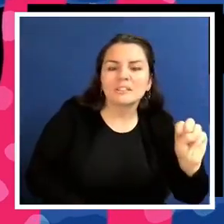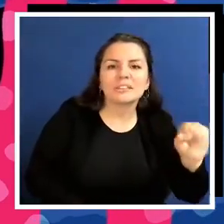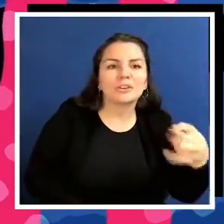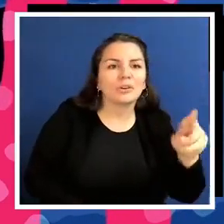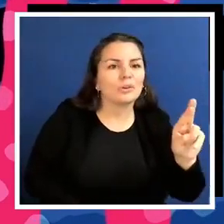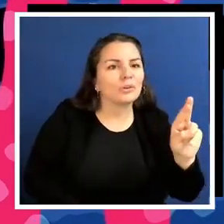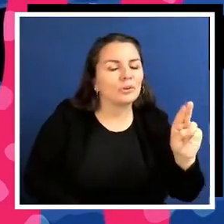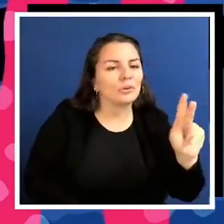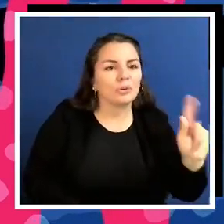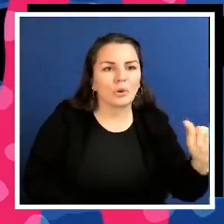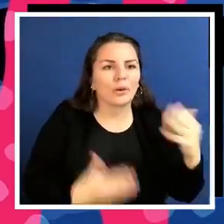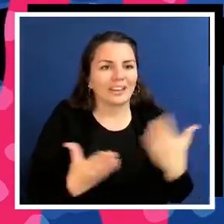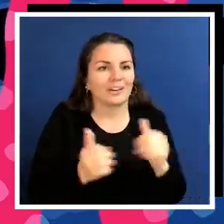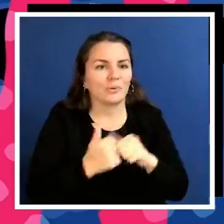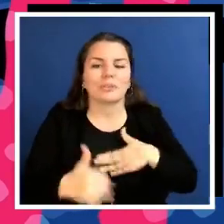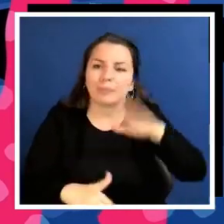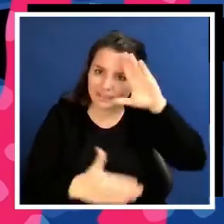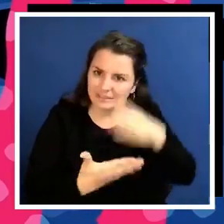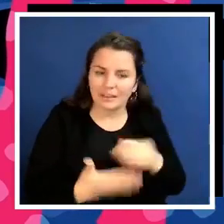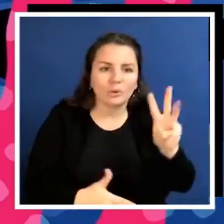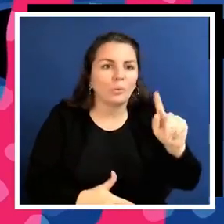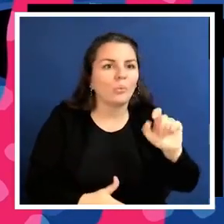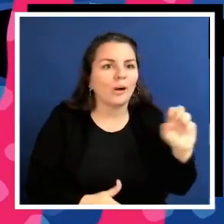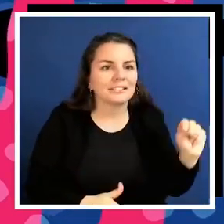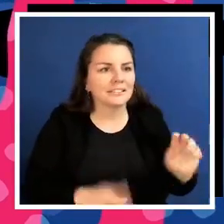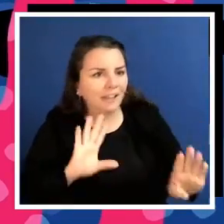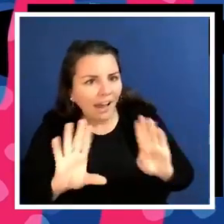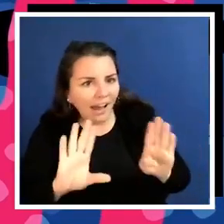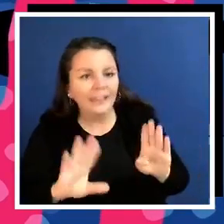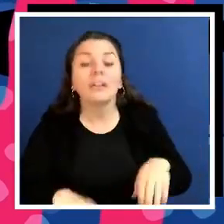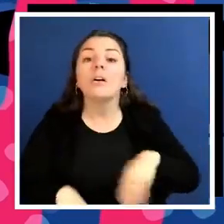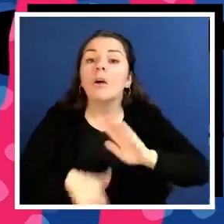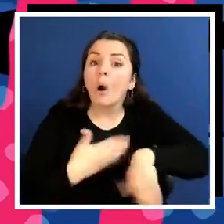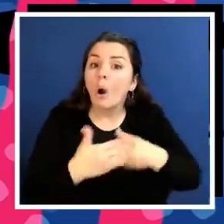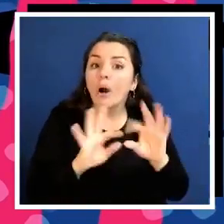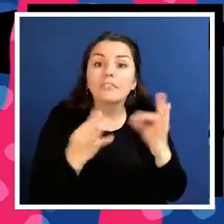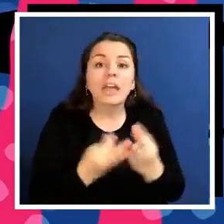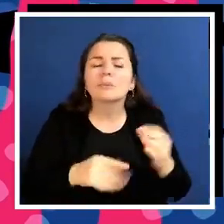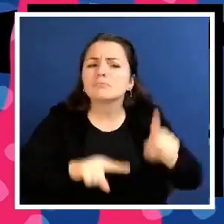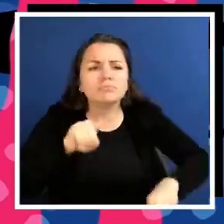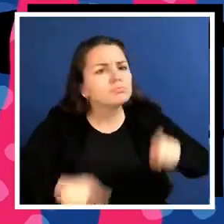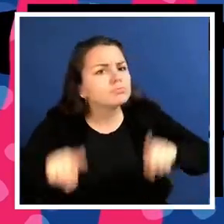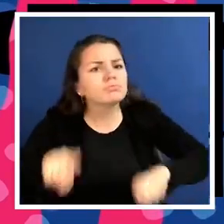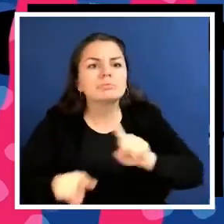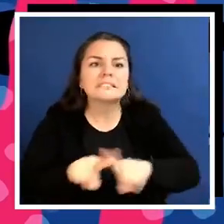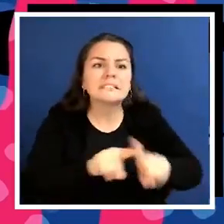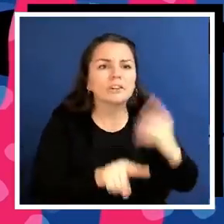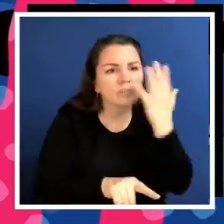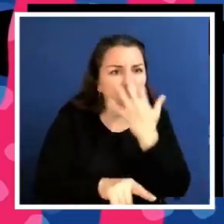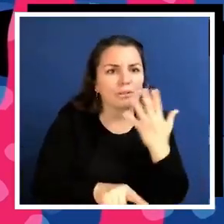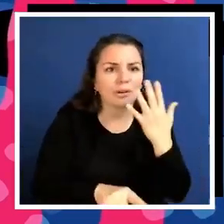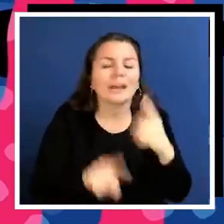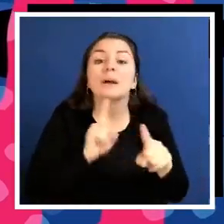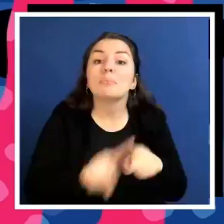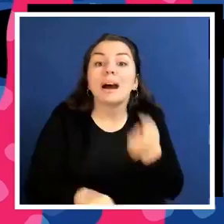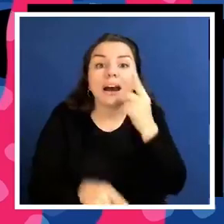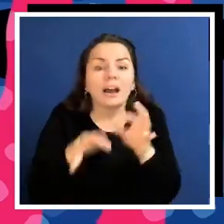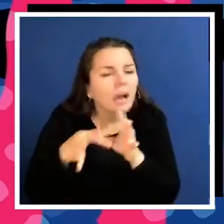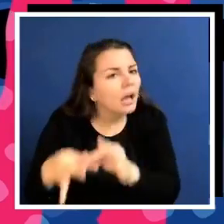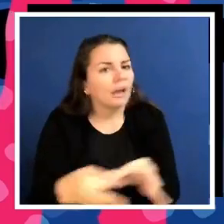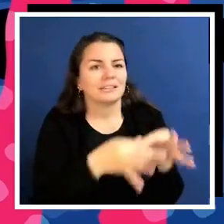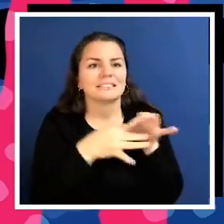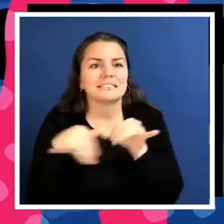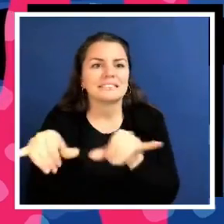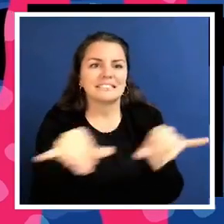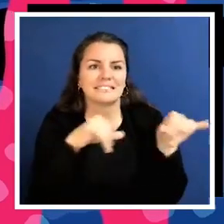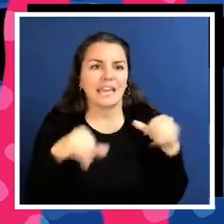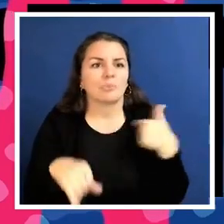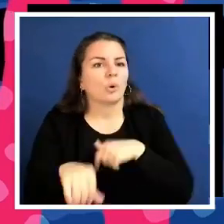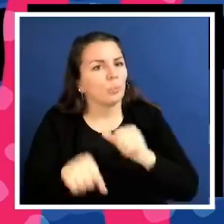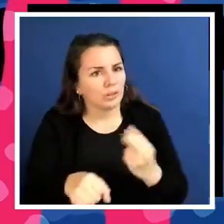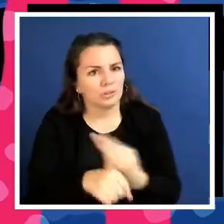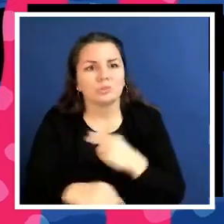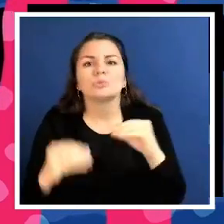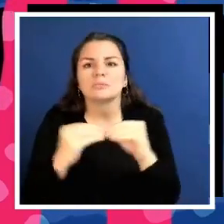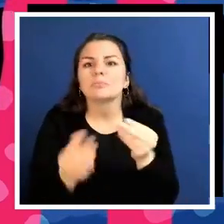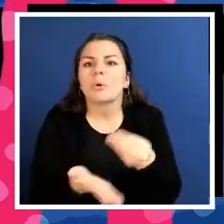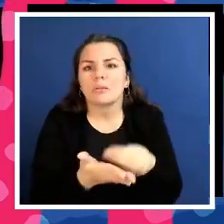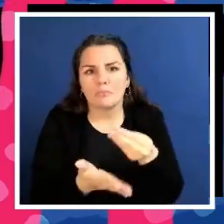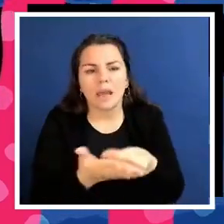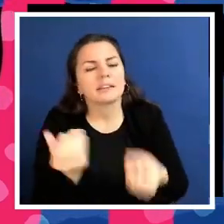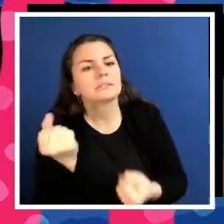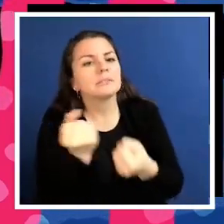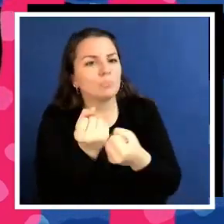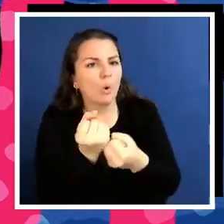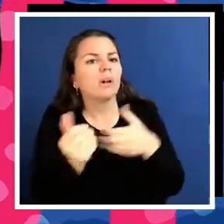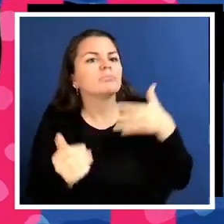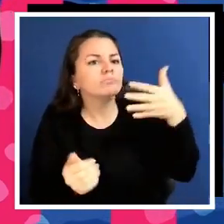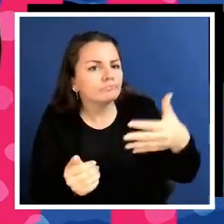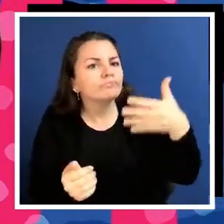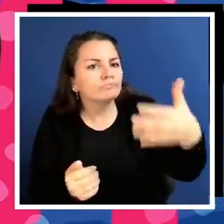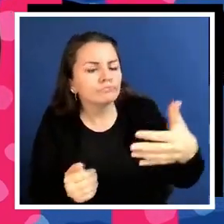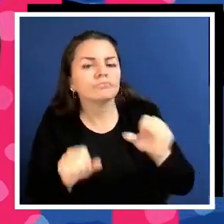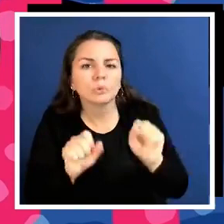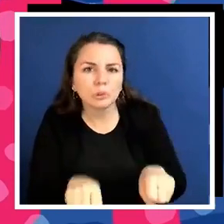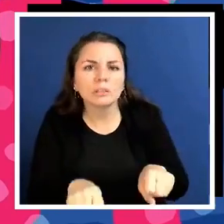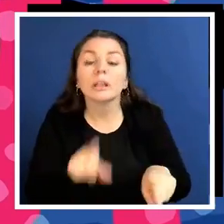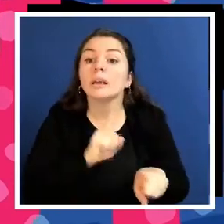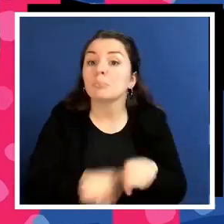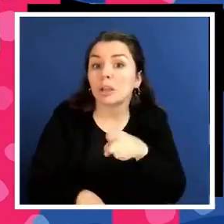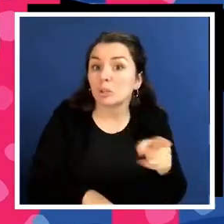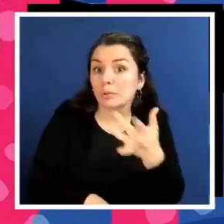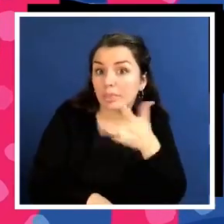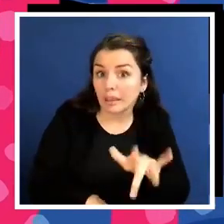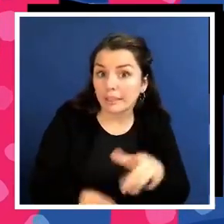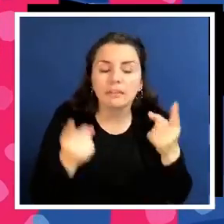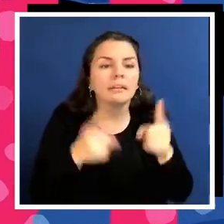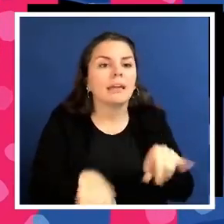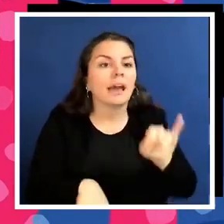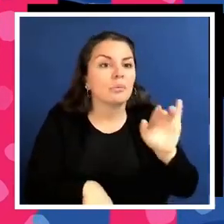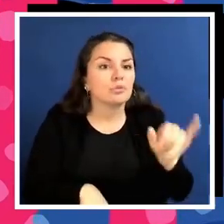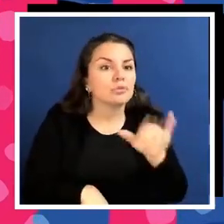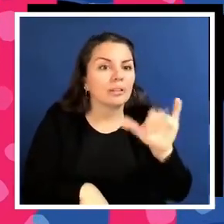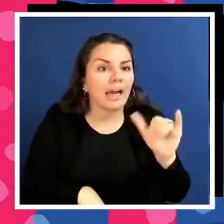COUNTING ON US.